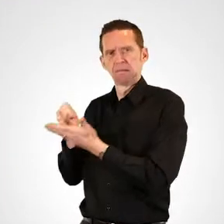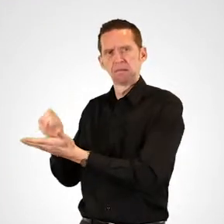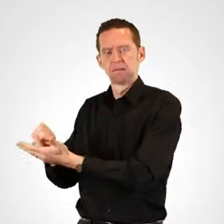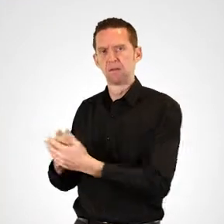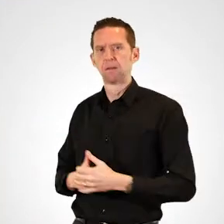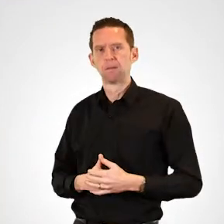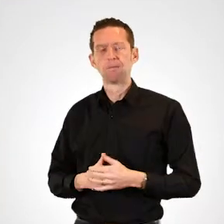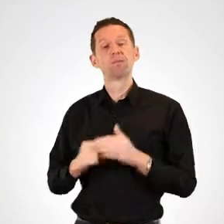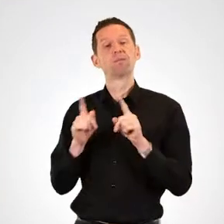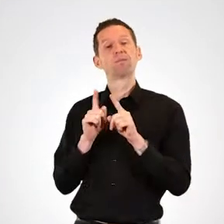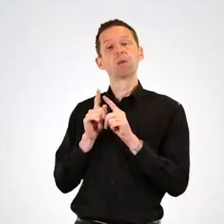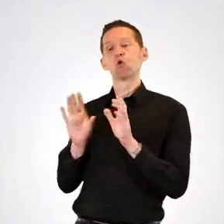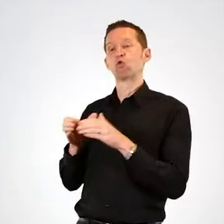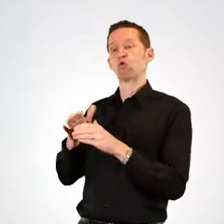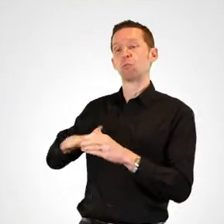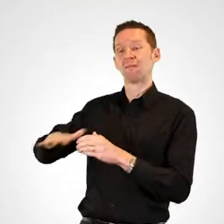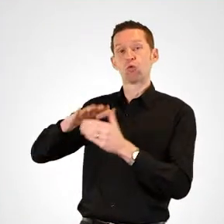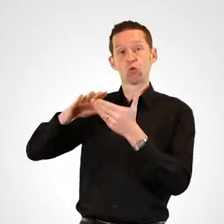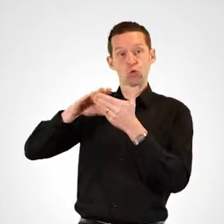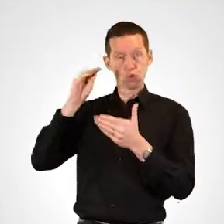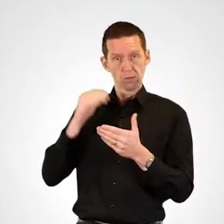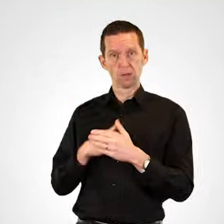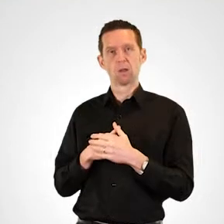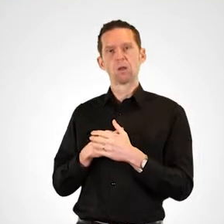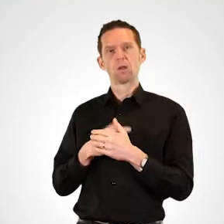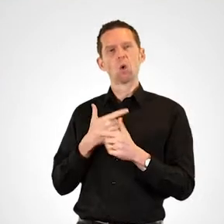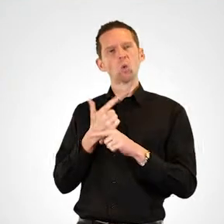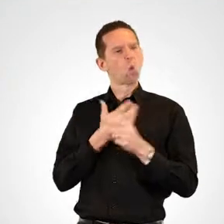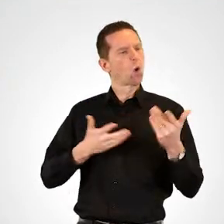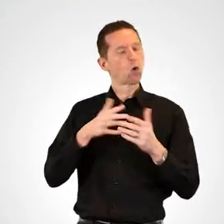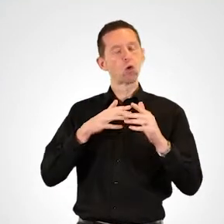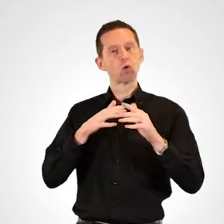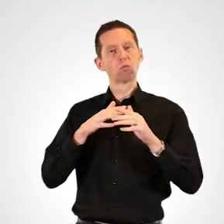And then there's also a group of students, often when we talk about students with learning disabilities,